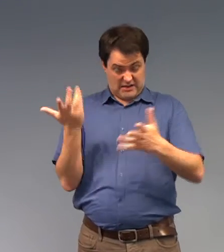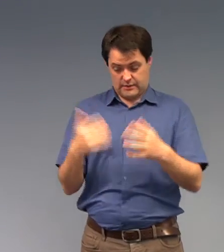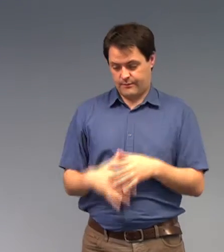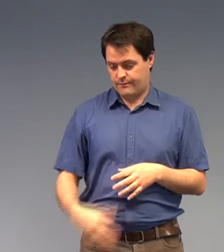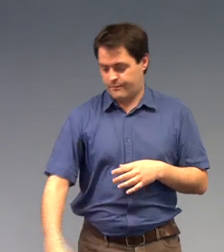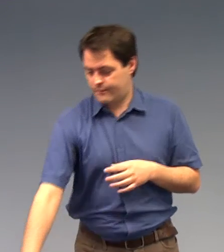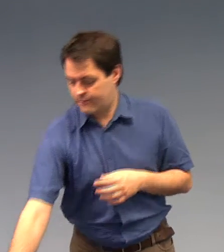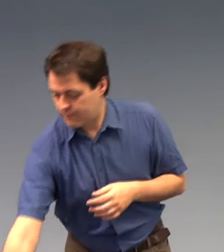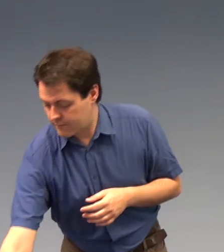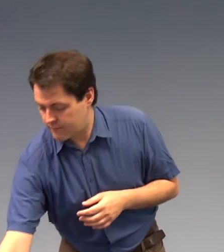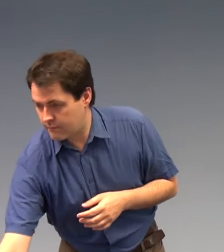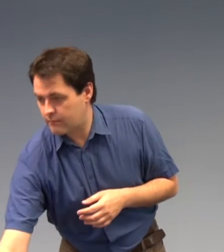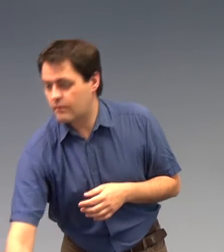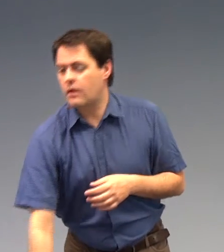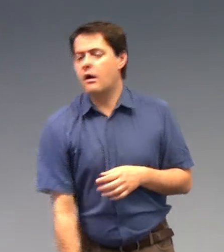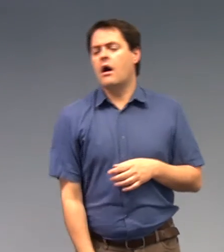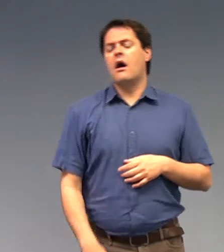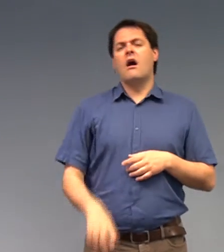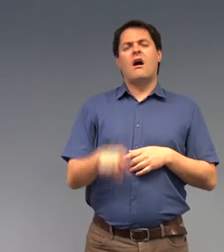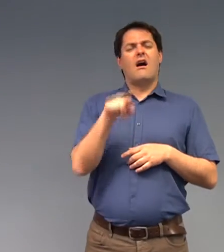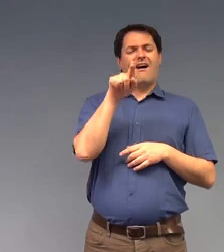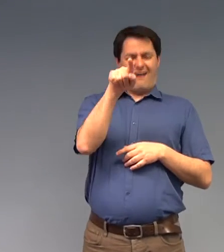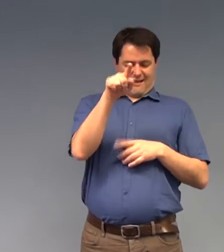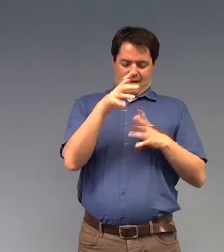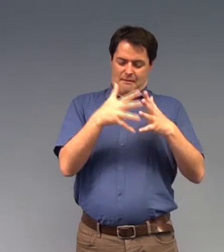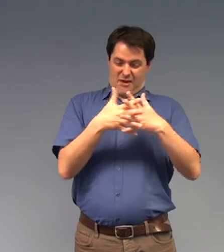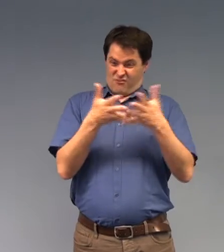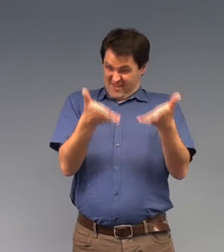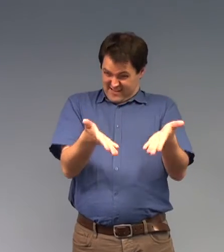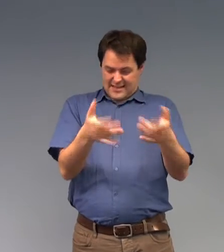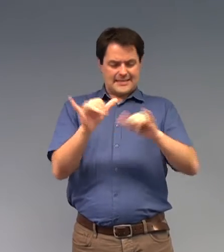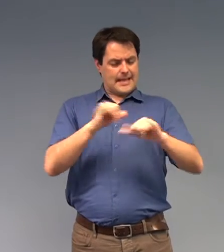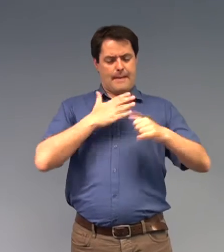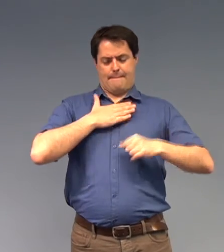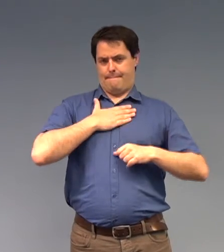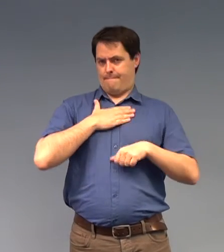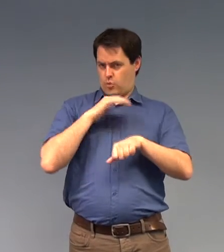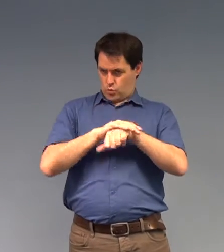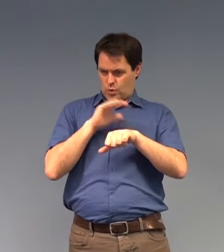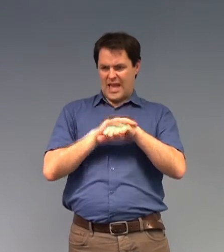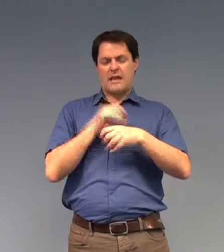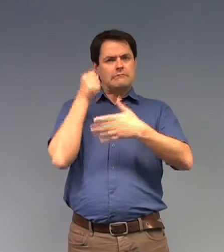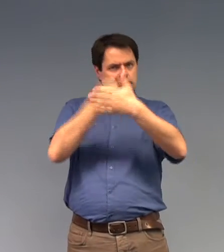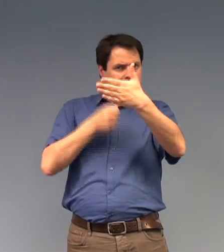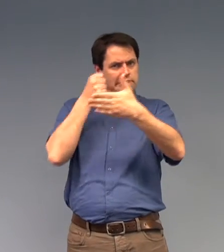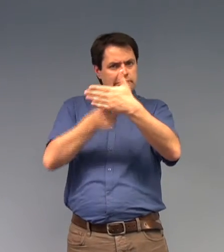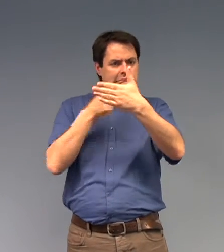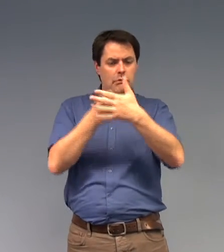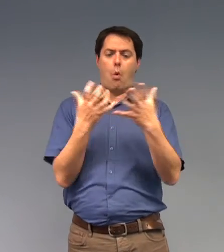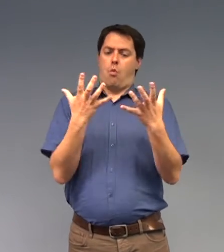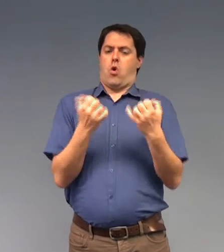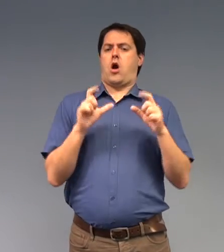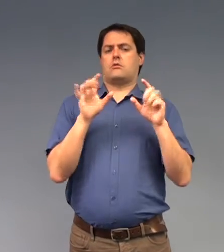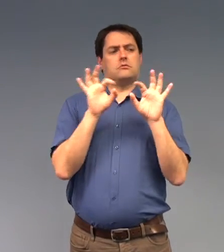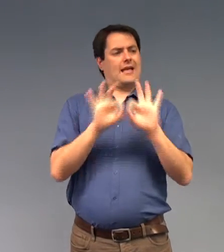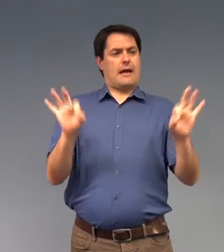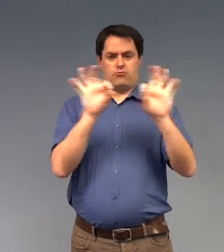what we call InVision interpreting, appears to be a furtherance of this role. I'll explain that in greater depth later, but if we move on to the next slide,